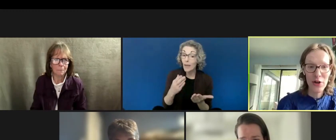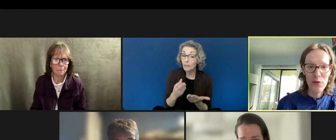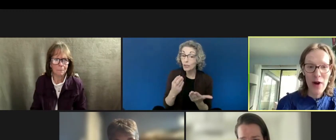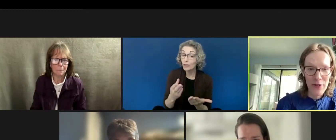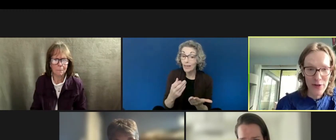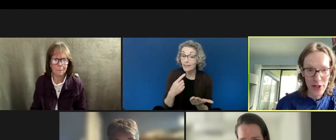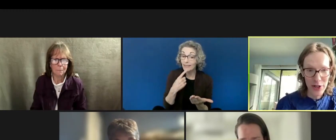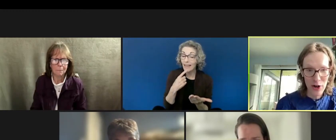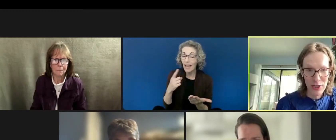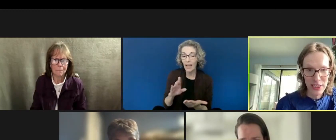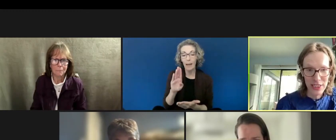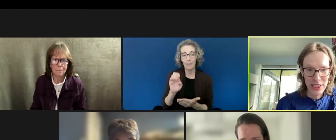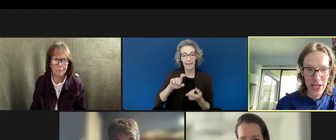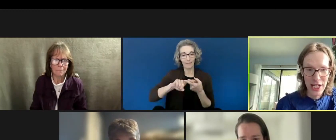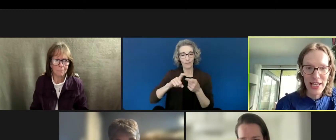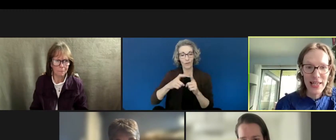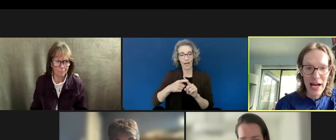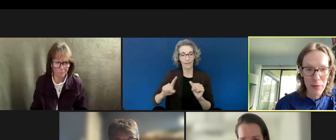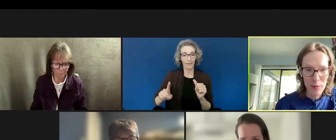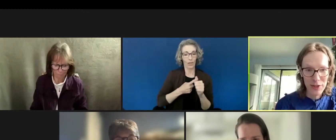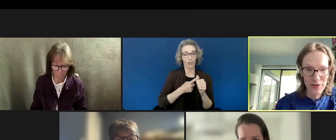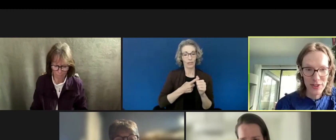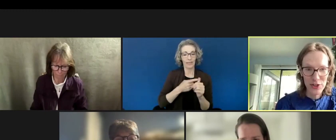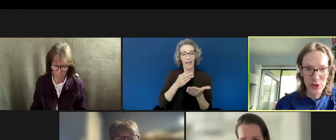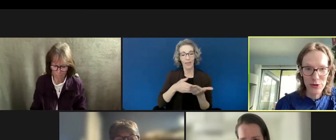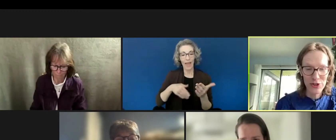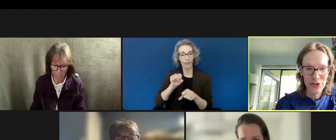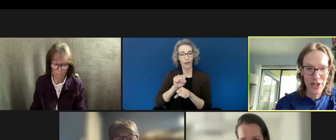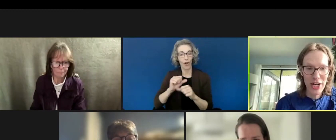rather than a colleague in that moment to disclosure.